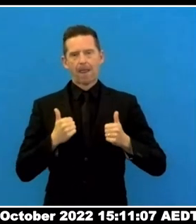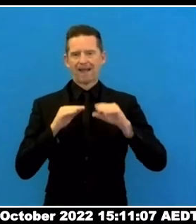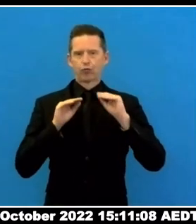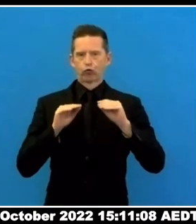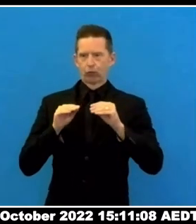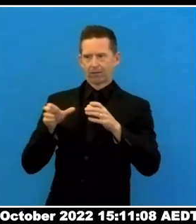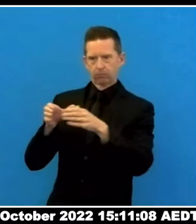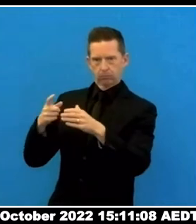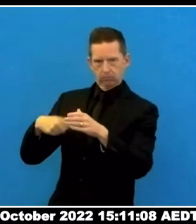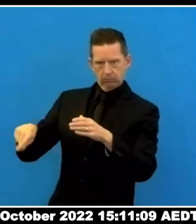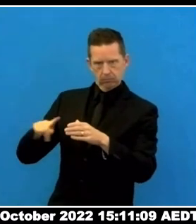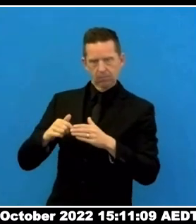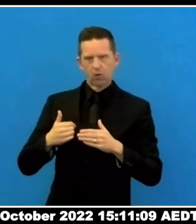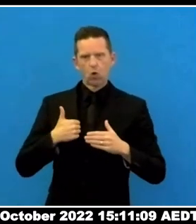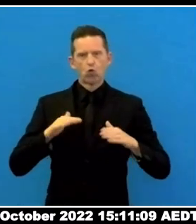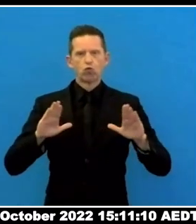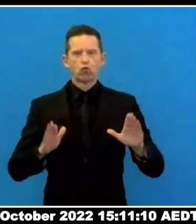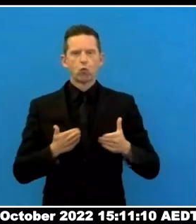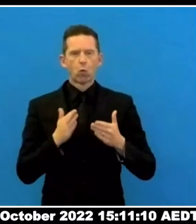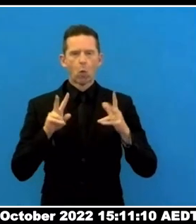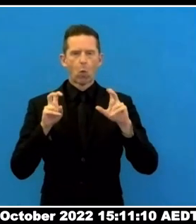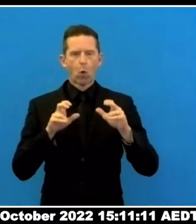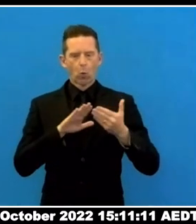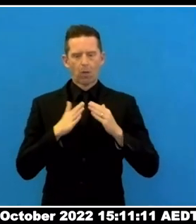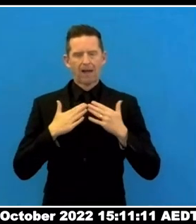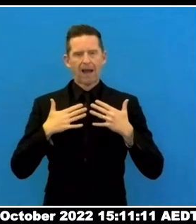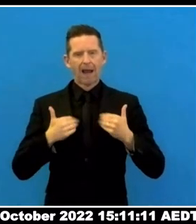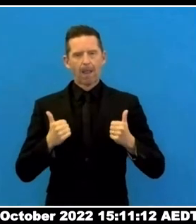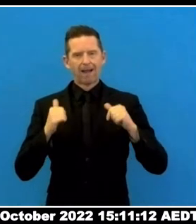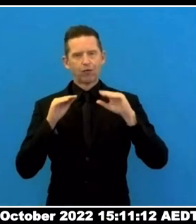The and I will call them for shorthand the community health educators.